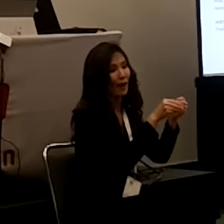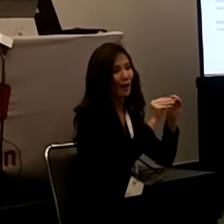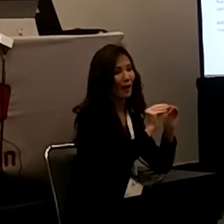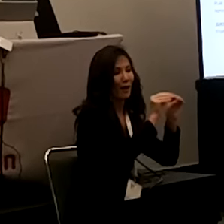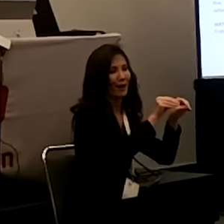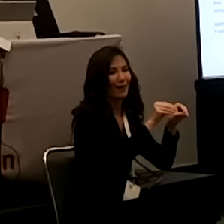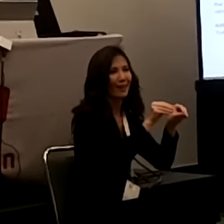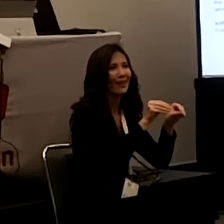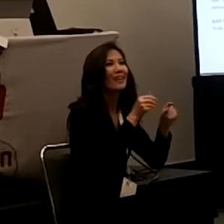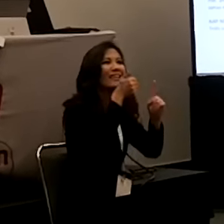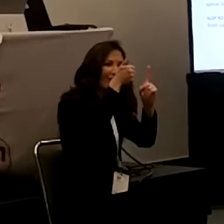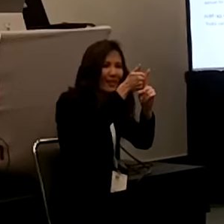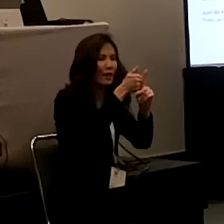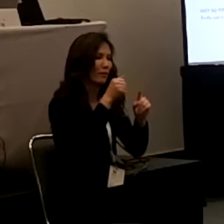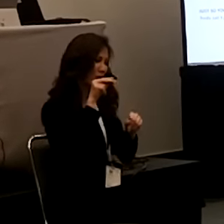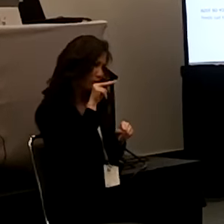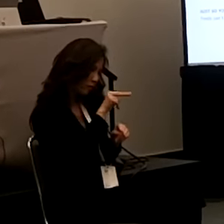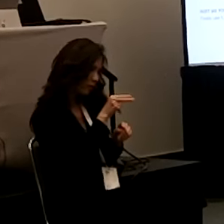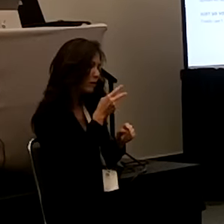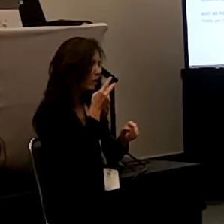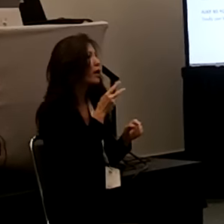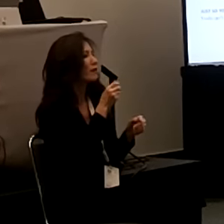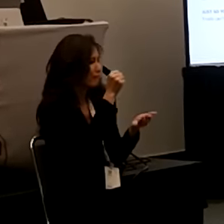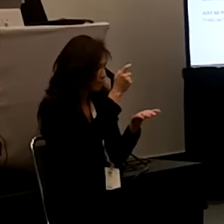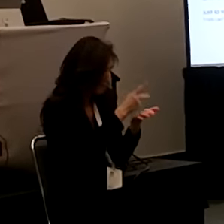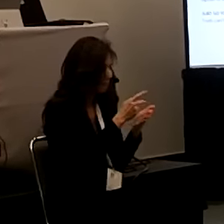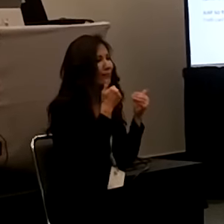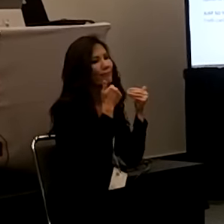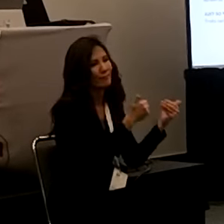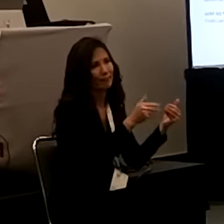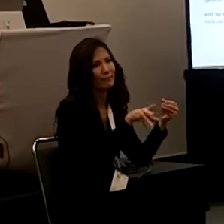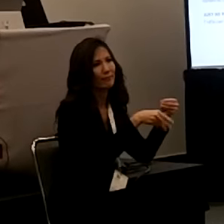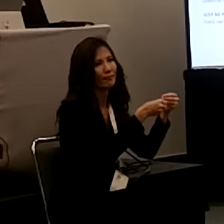and, you know, publish it and da da da. So, there have been a couple of YouTubers